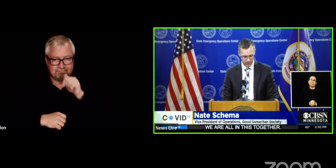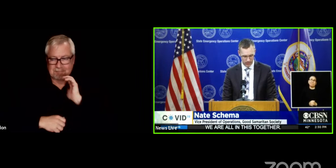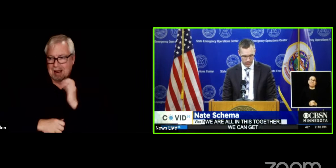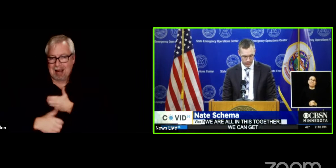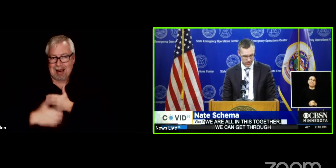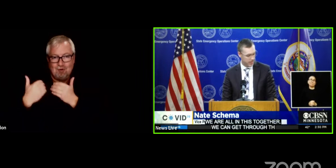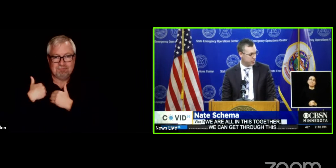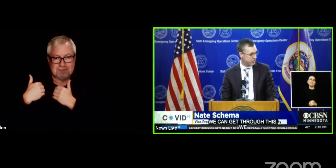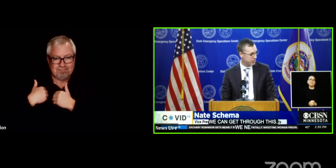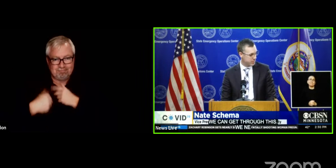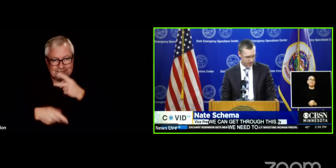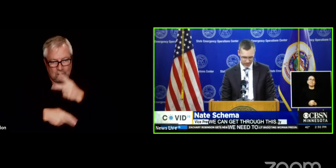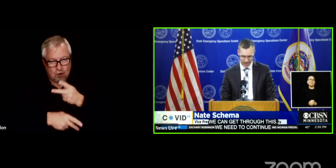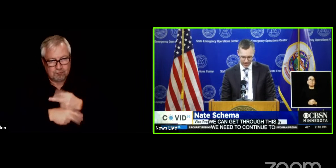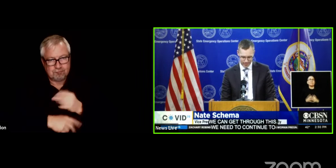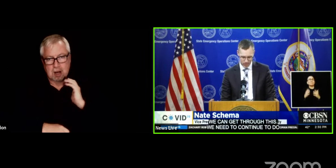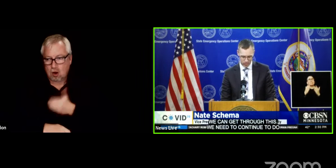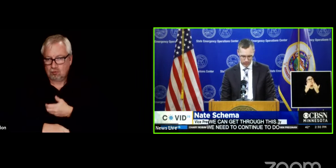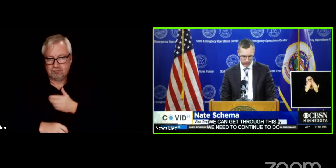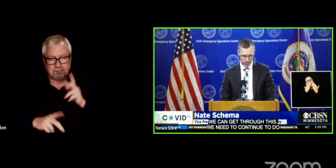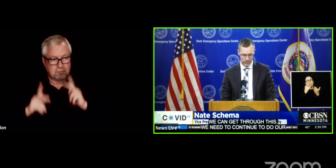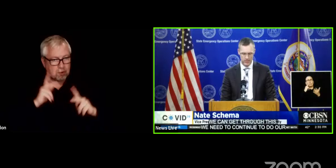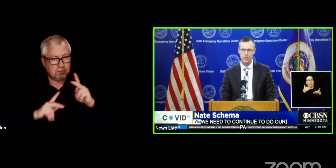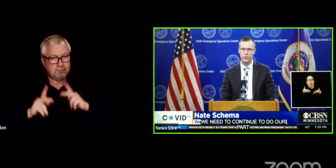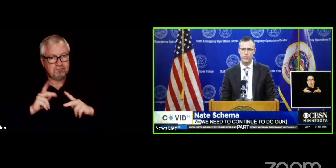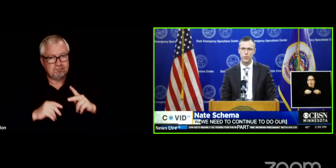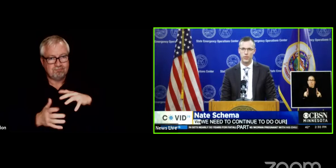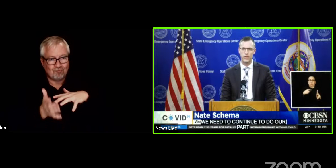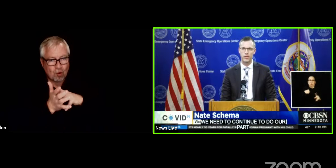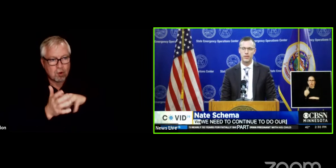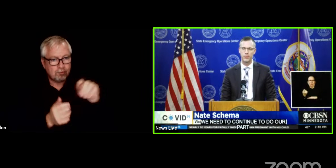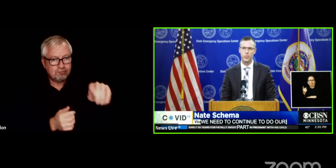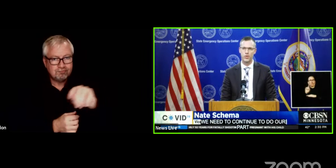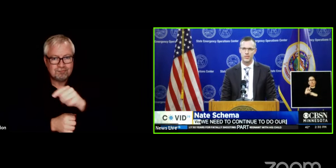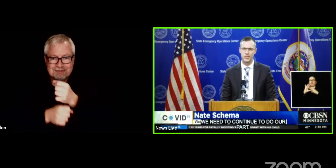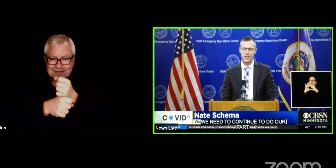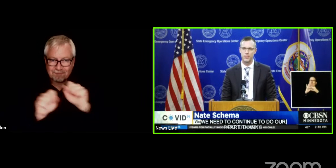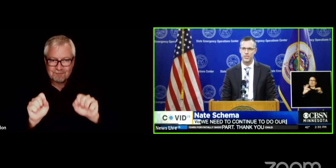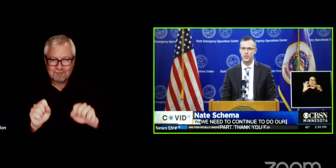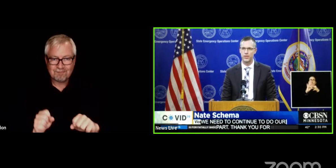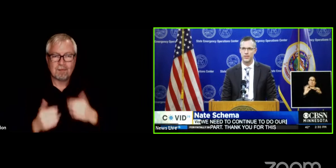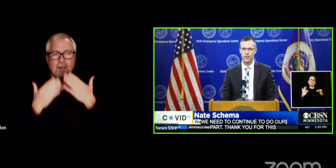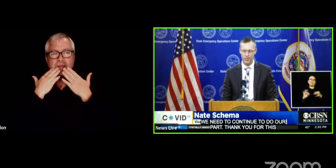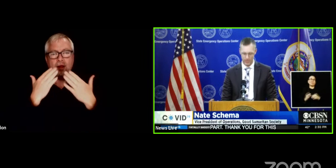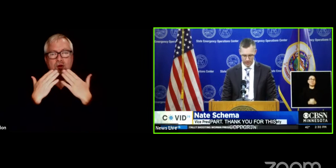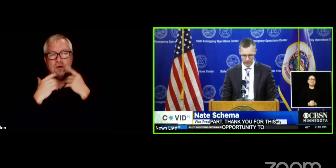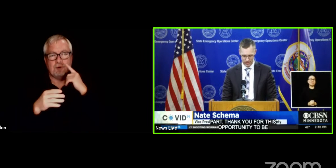THANK YOU FOR THIS OPPORTUNITY TO BE HERE TODAY. WE LOOK FORWARD TO CONTINUE WORKING WITH GOVERNOR WALZ, THE STATE OF MINNESOTA AND ALL OUR OFFICIALS.